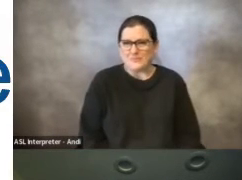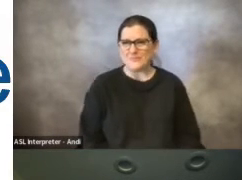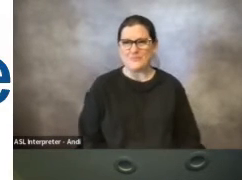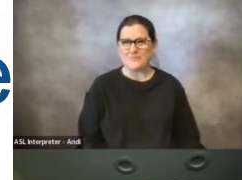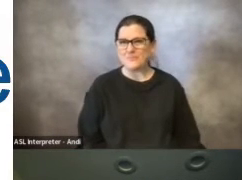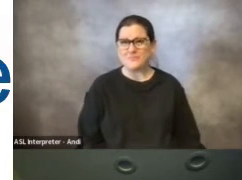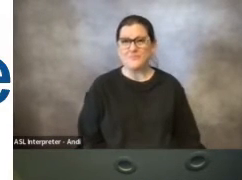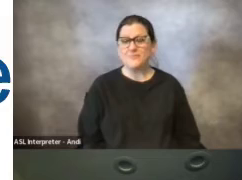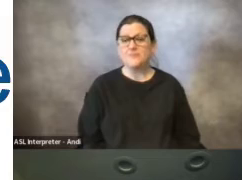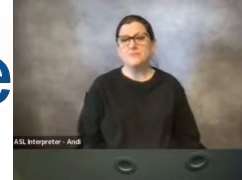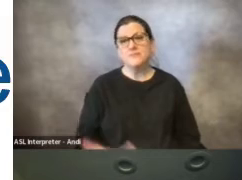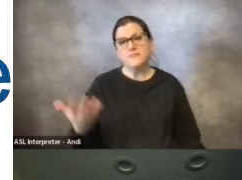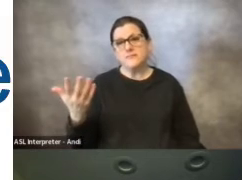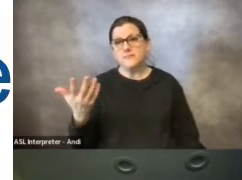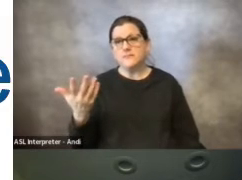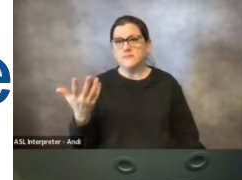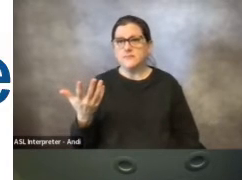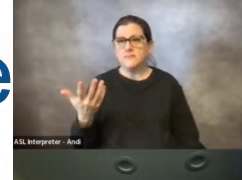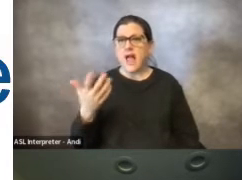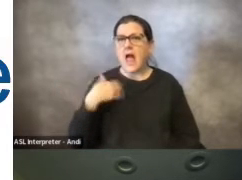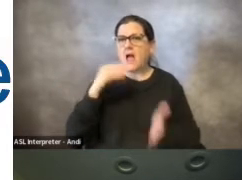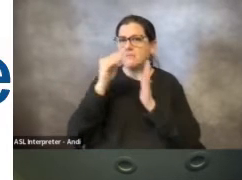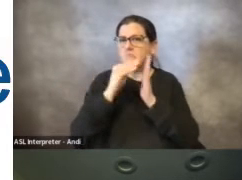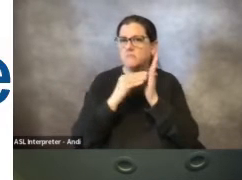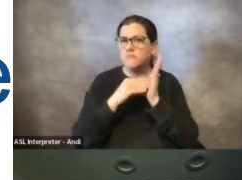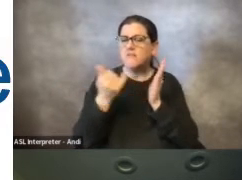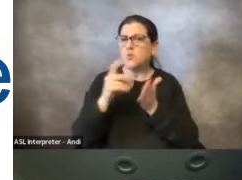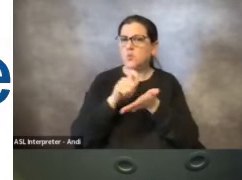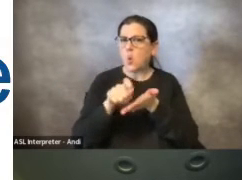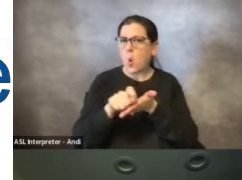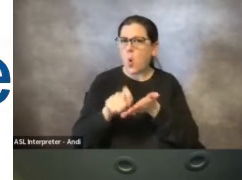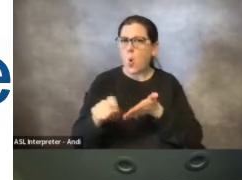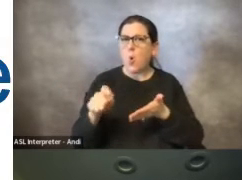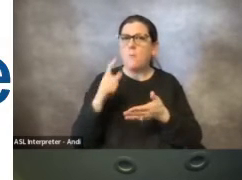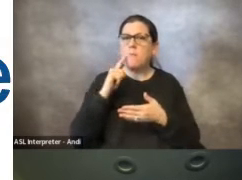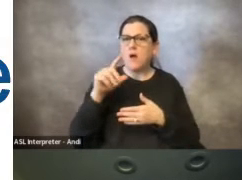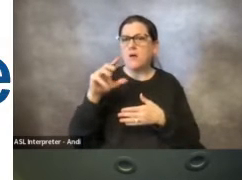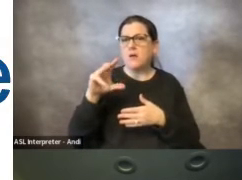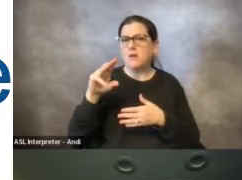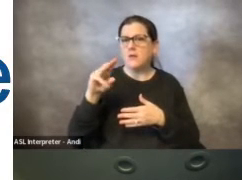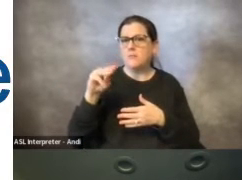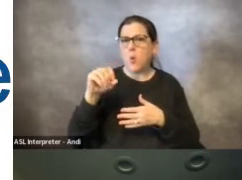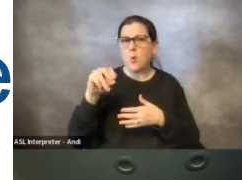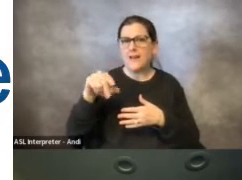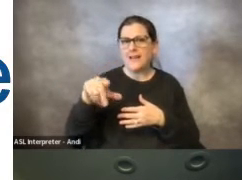Martin Kerrigan: Um, I mean, I jotted down some notes, because Maria was kind enough to share some of these questions with me beforehand. So the first thing